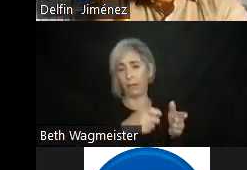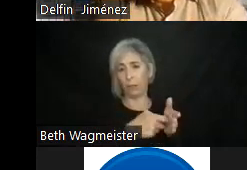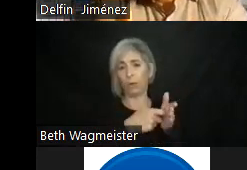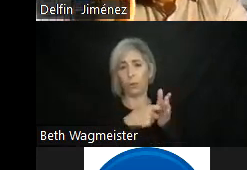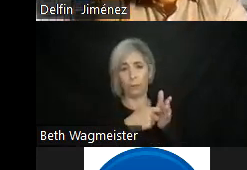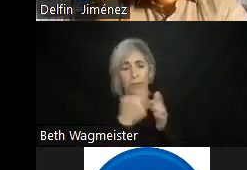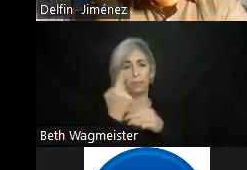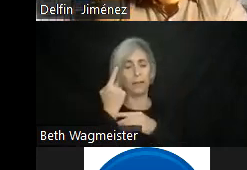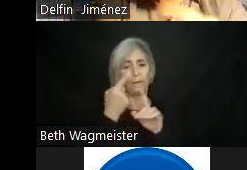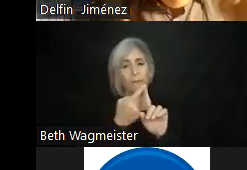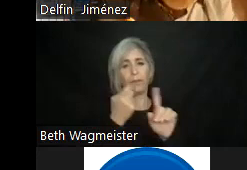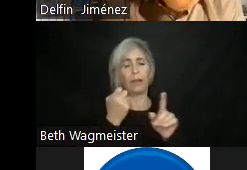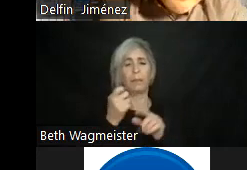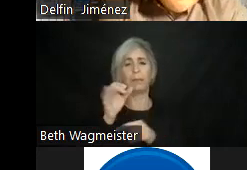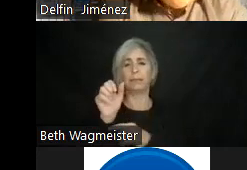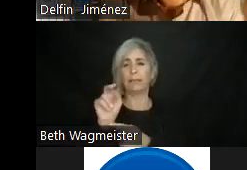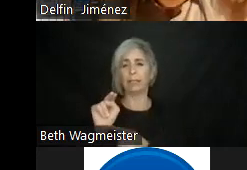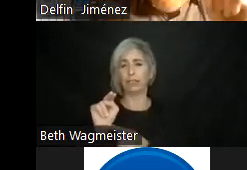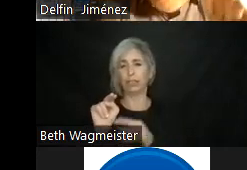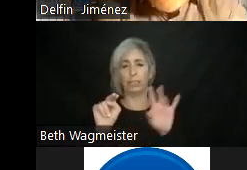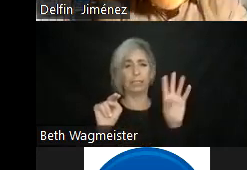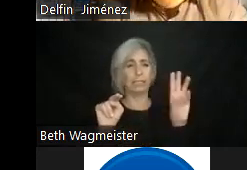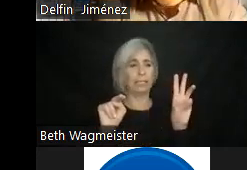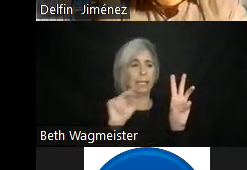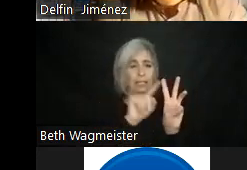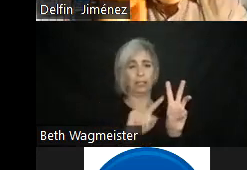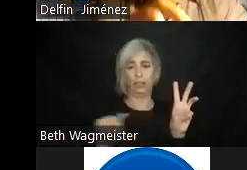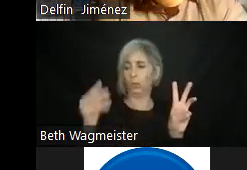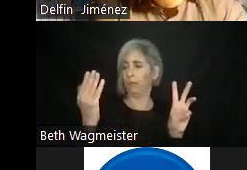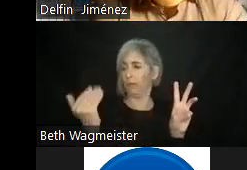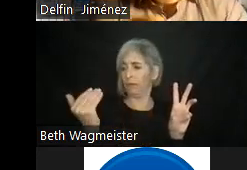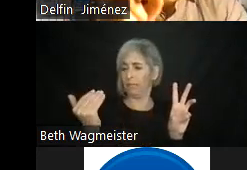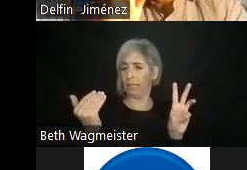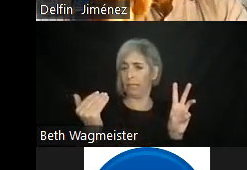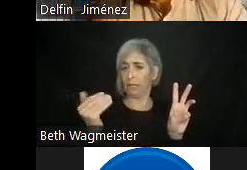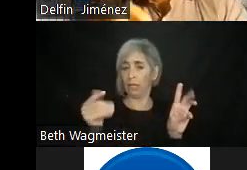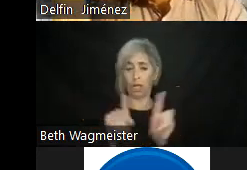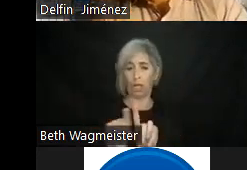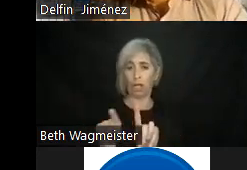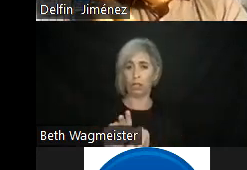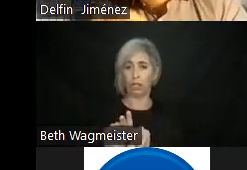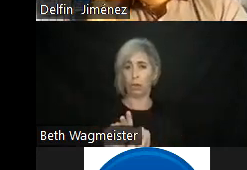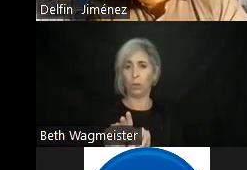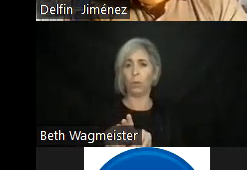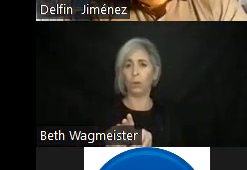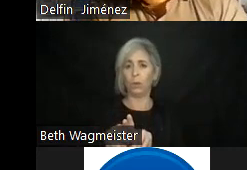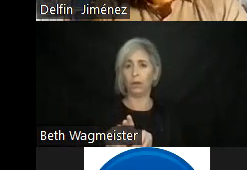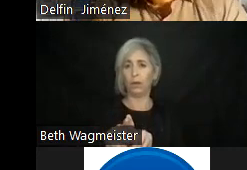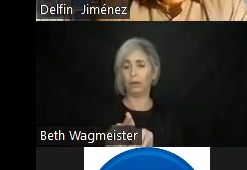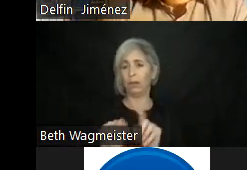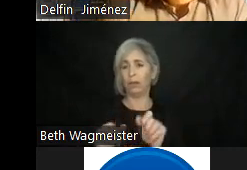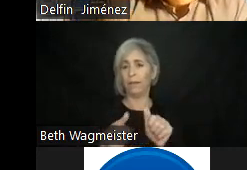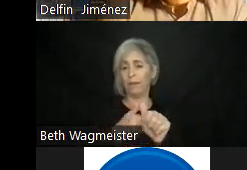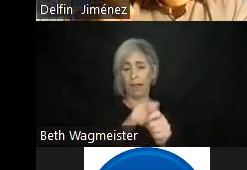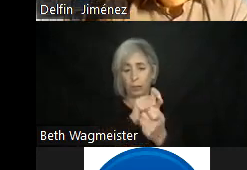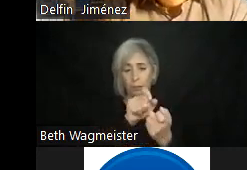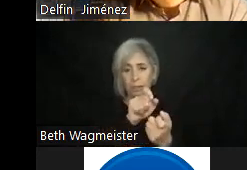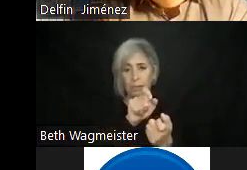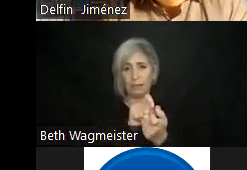from section 6 to 15 and also the following specific considerations, blah blah blah.